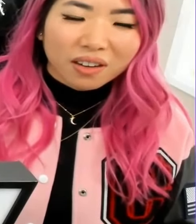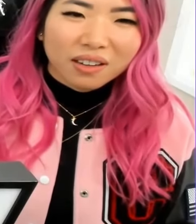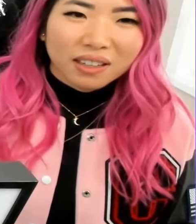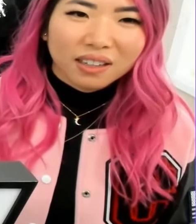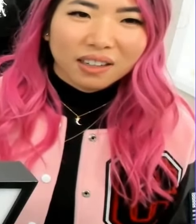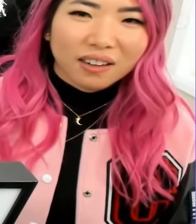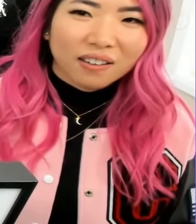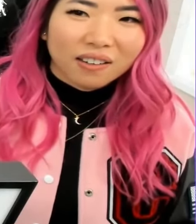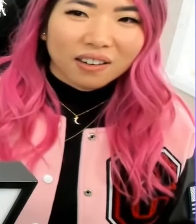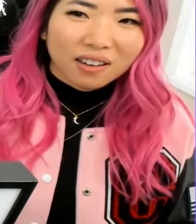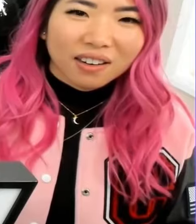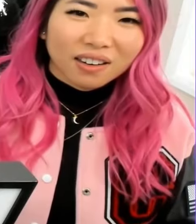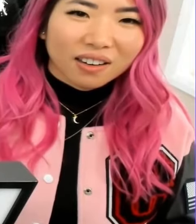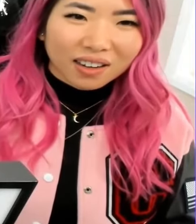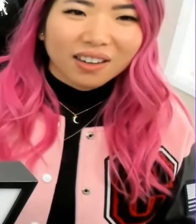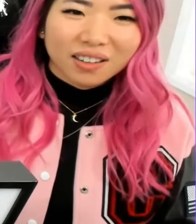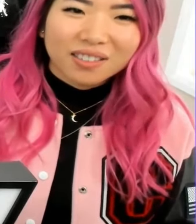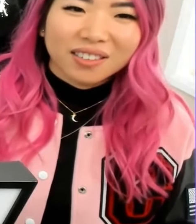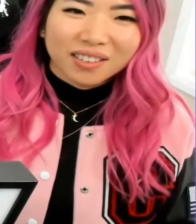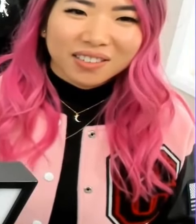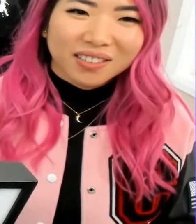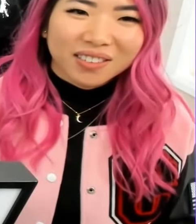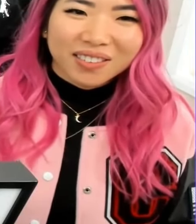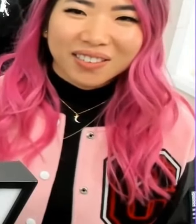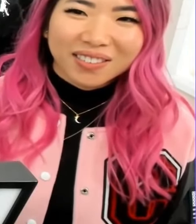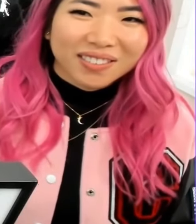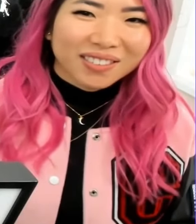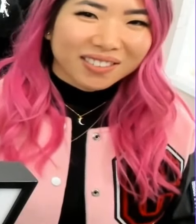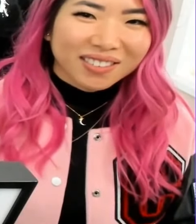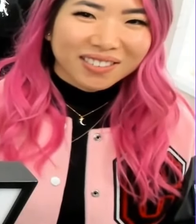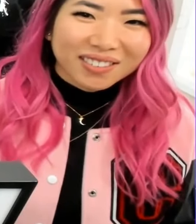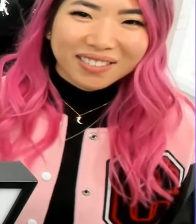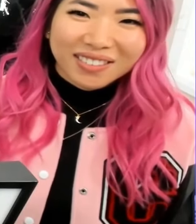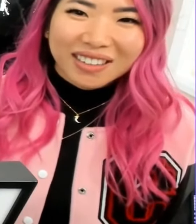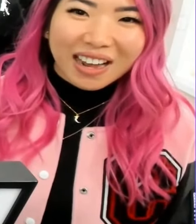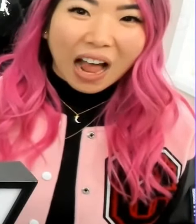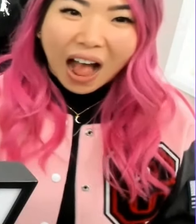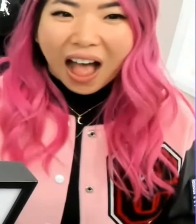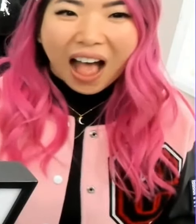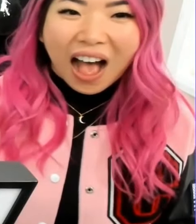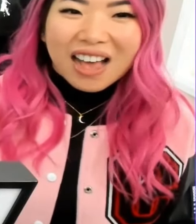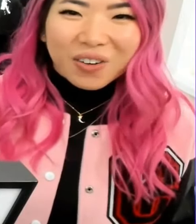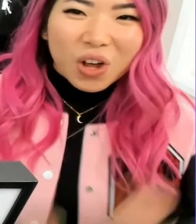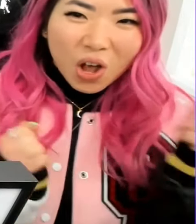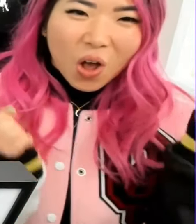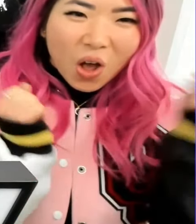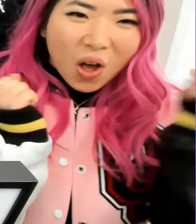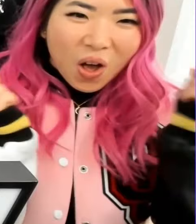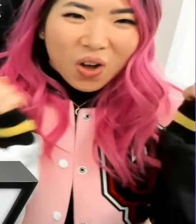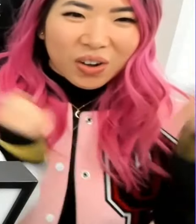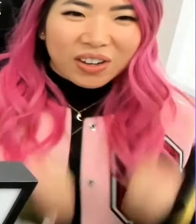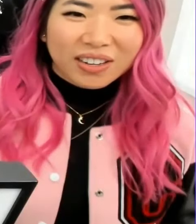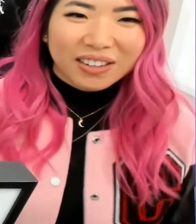COMPETITIONS TO OUR EPIC SURVIVAL SERIES. CREATIVITY IS LITERALLY LIMITLESS IN MINECRAFT. THAT'S WHY WE'RE SO EXCITED